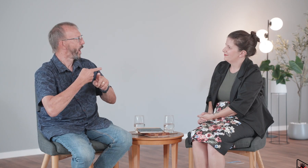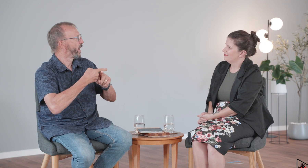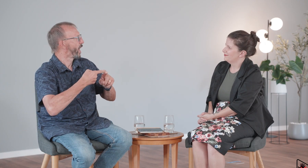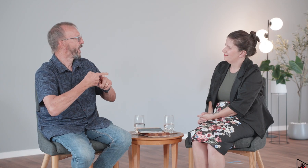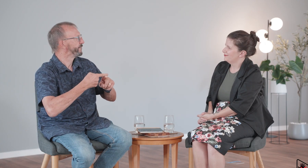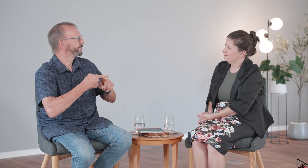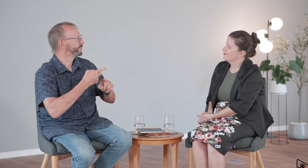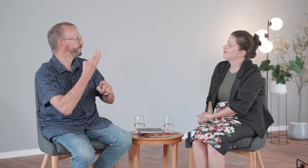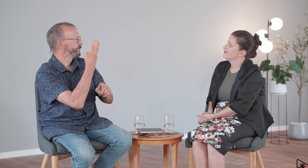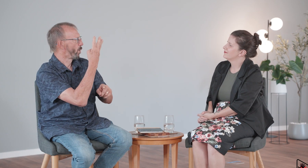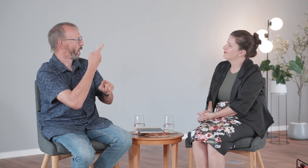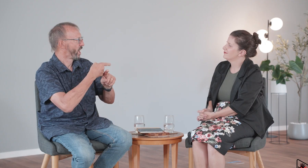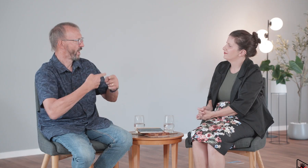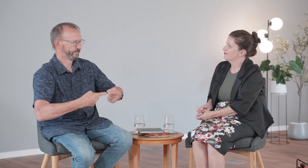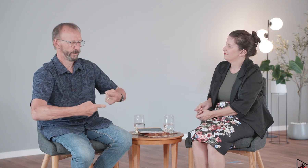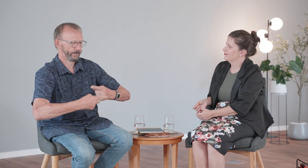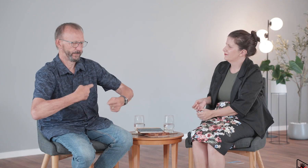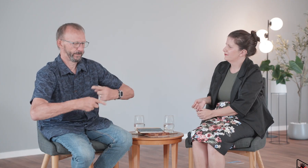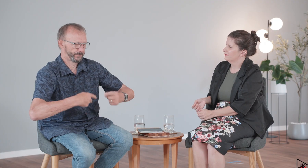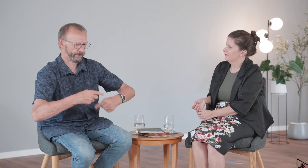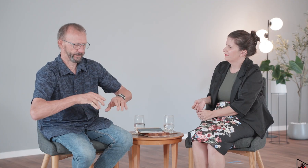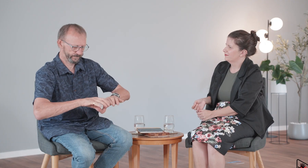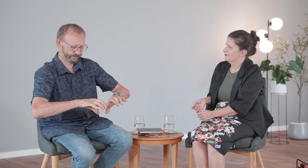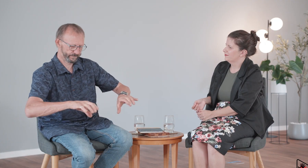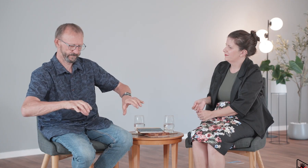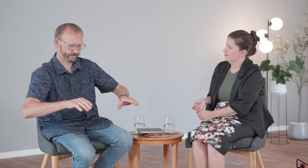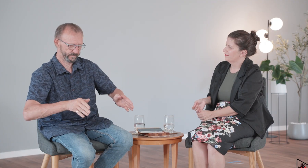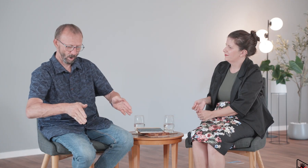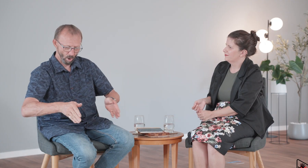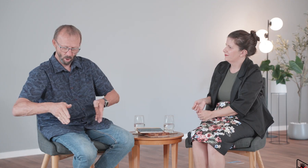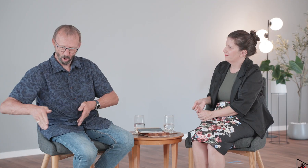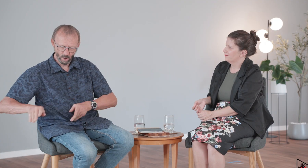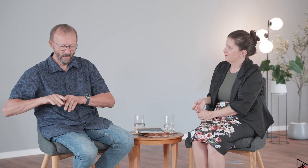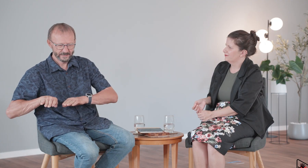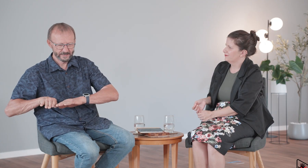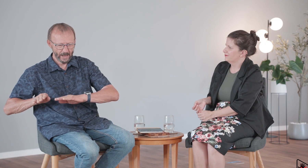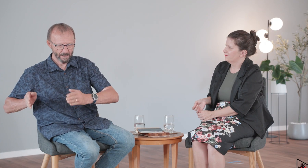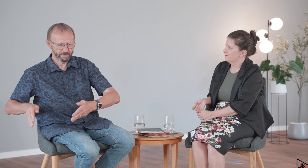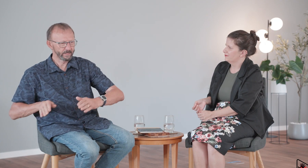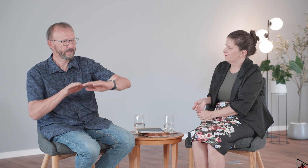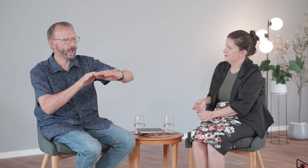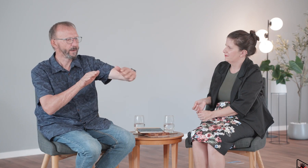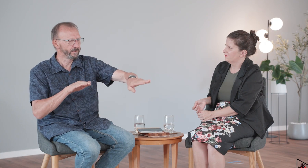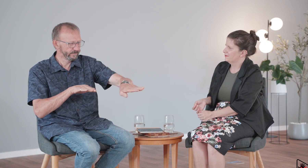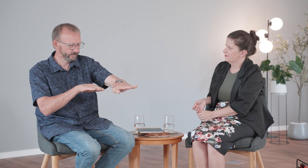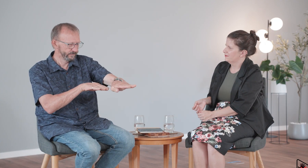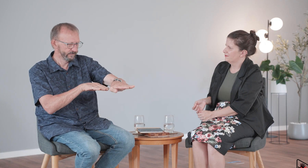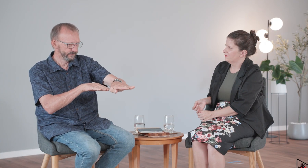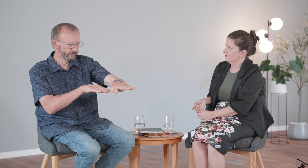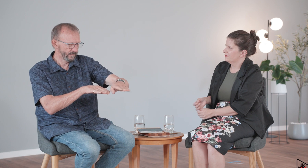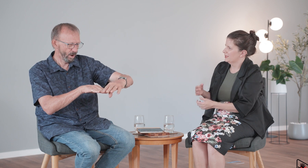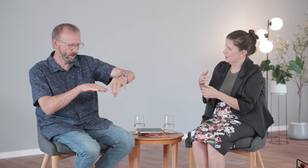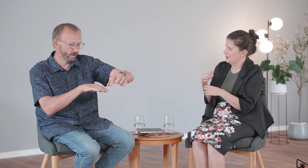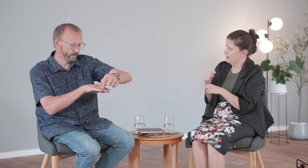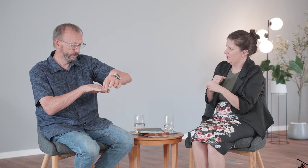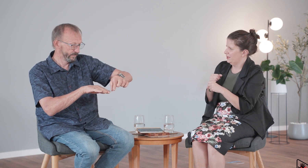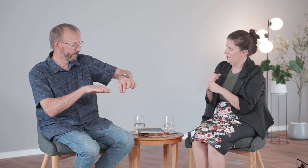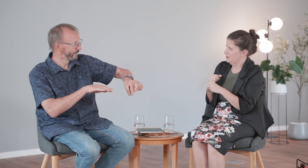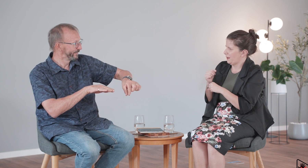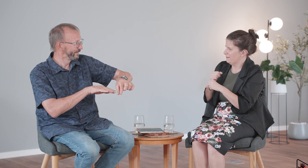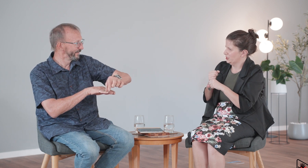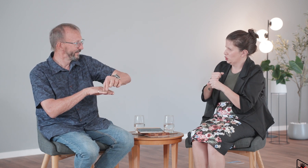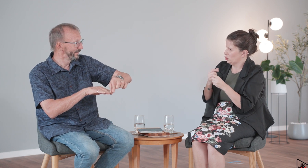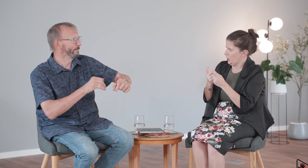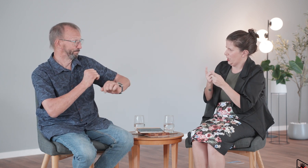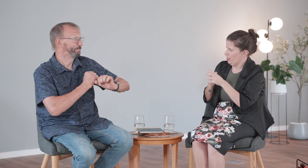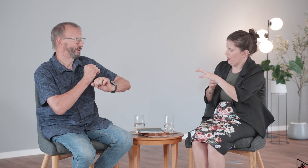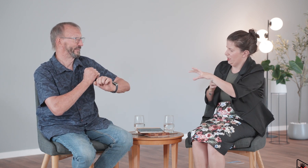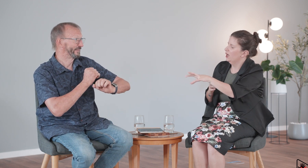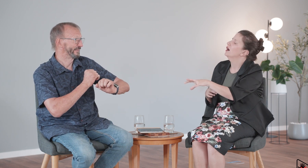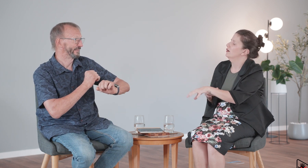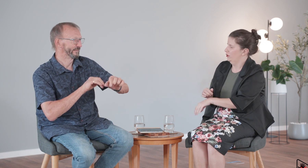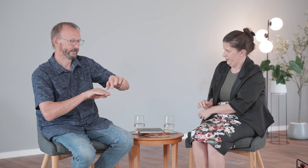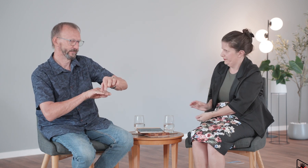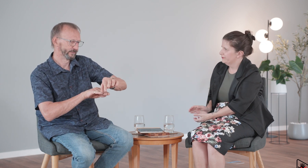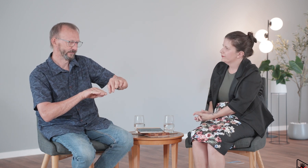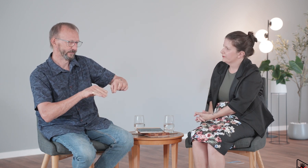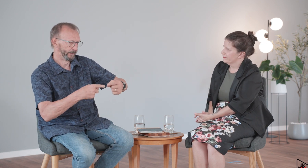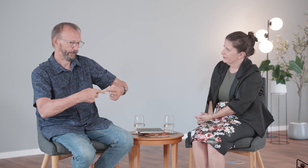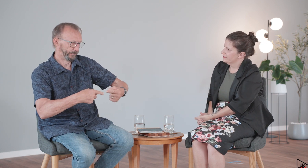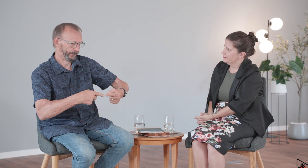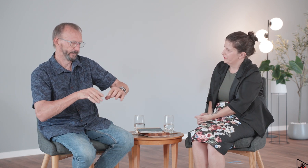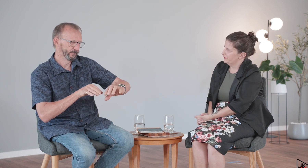has four blades which are all spinning and that sits kind of in a gap between two little tables